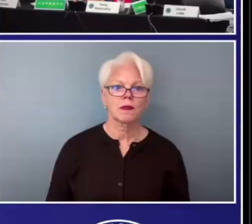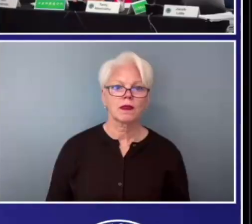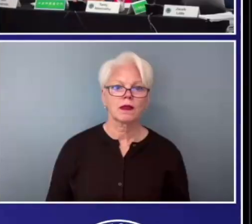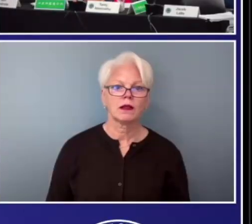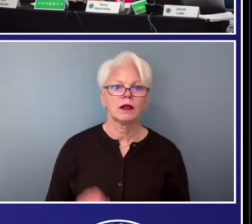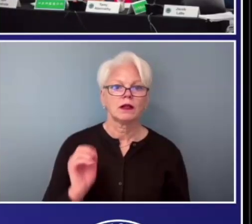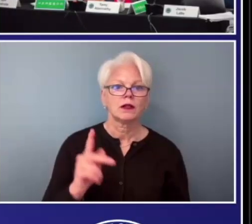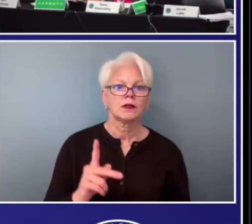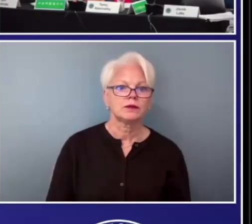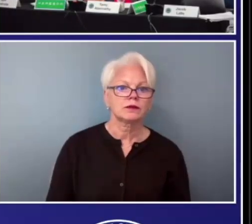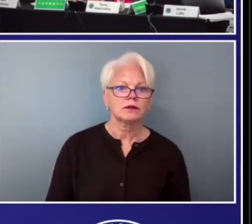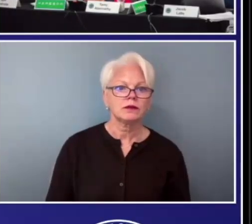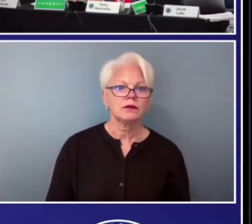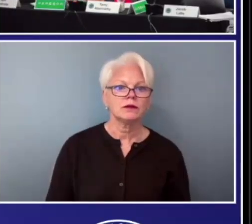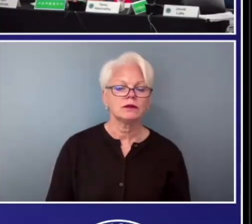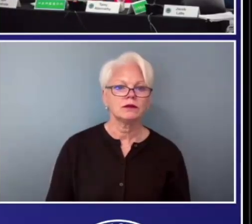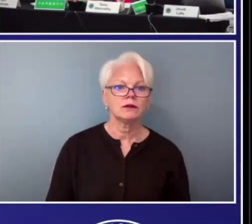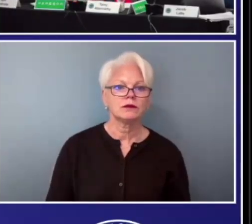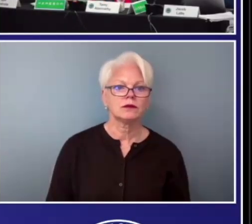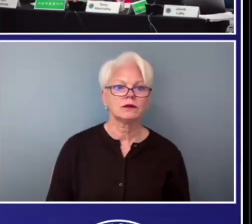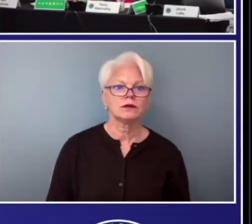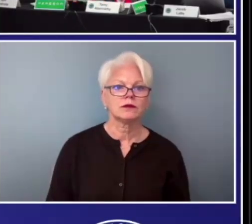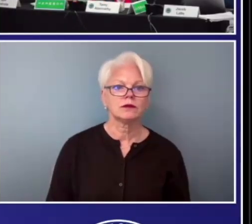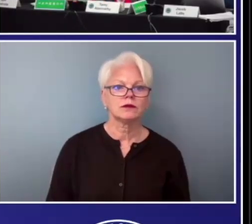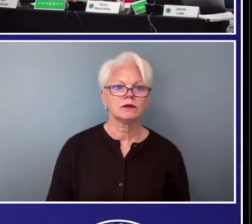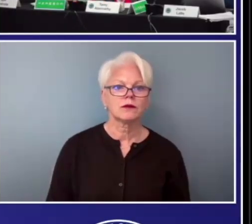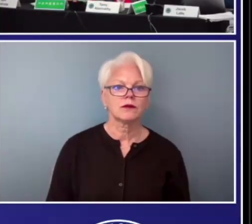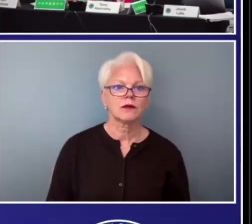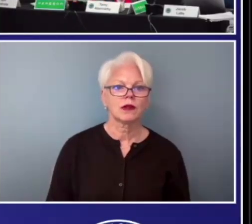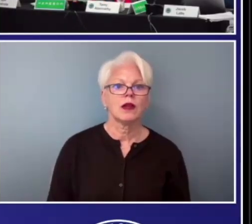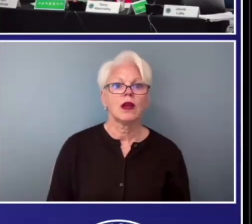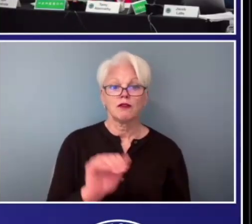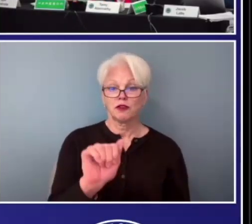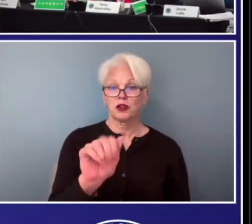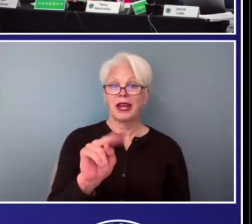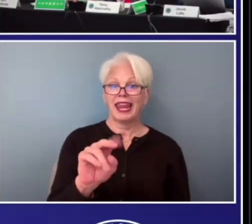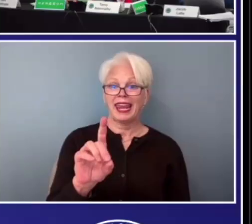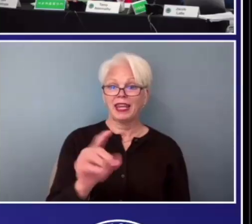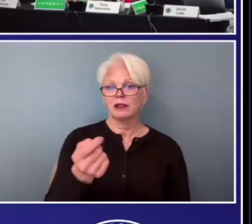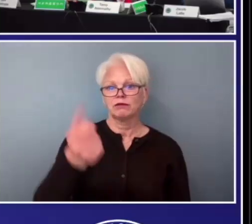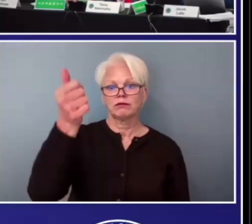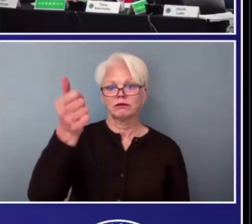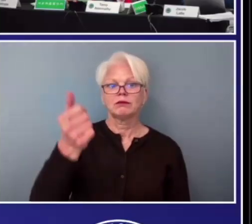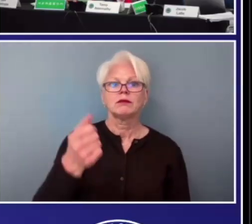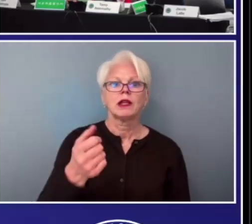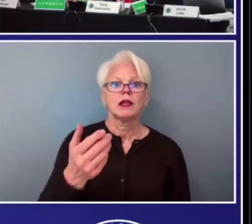Okay. We have taken the conjunction and out, taking the conjunction or,